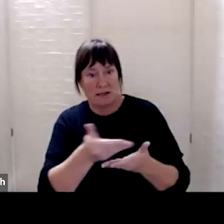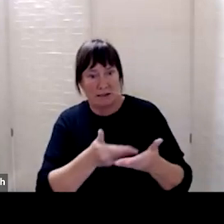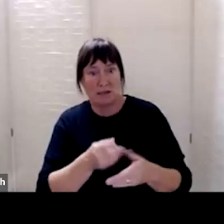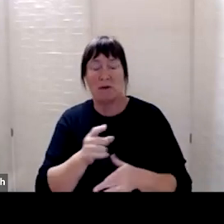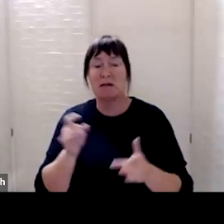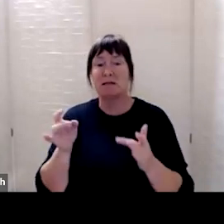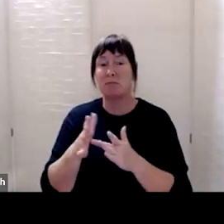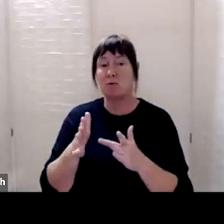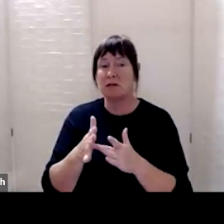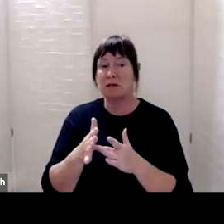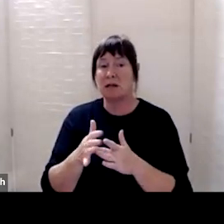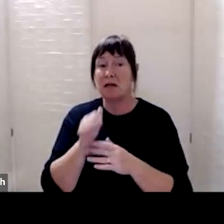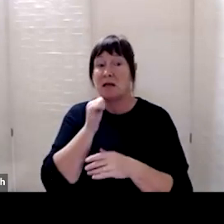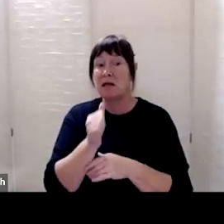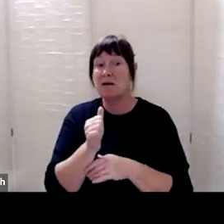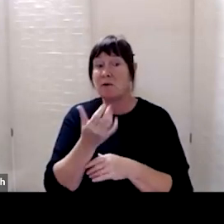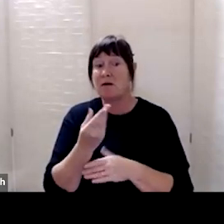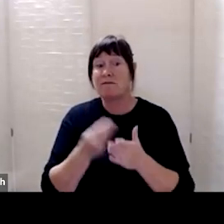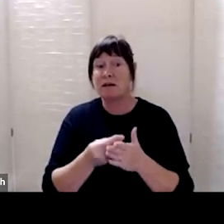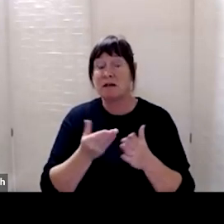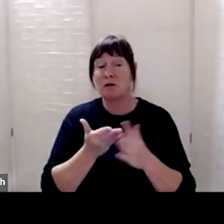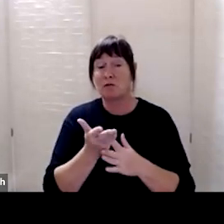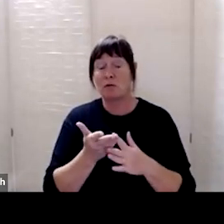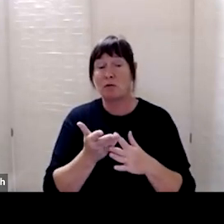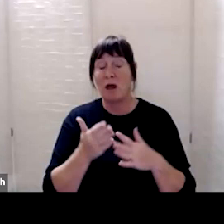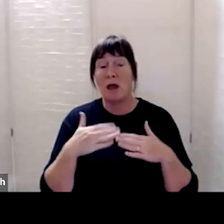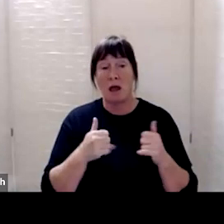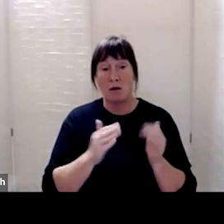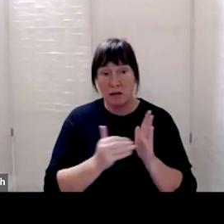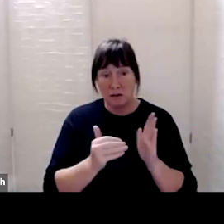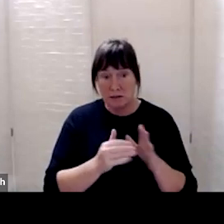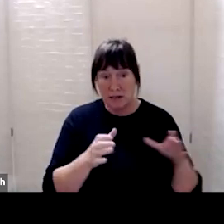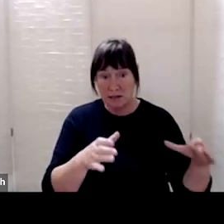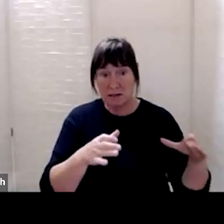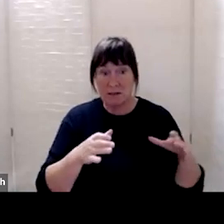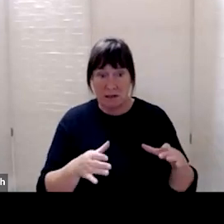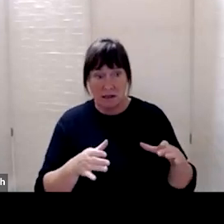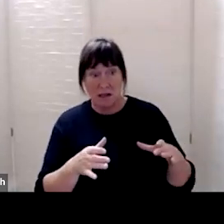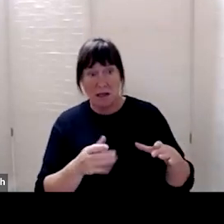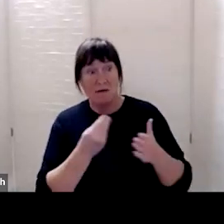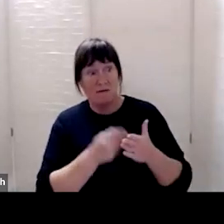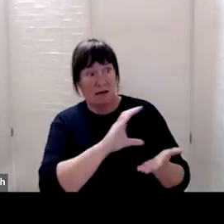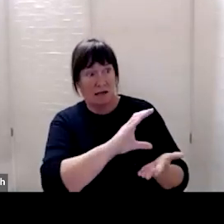through Te Whatu Ora to have the flexibility that’s been available through the Purchasing Guidelines.